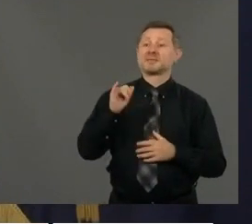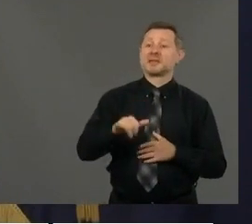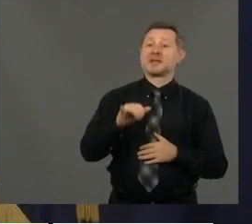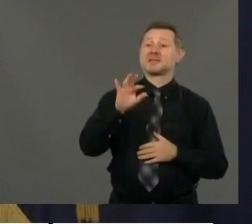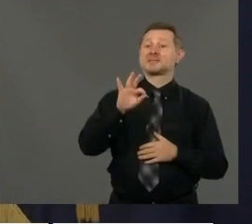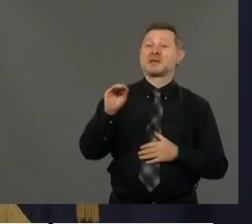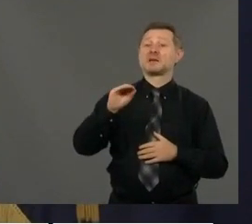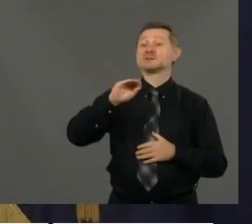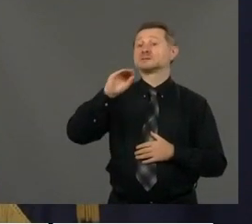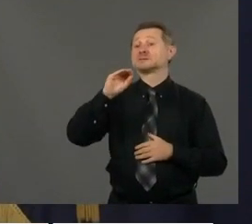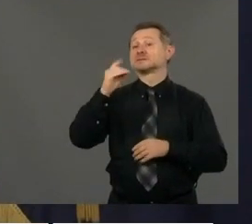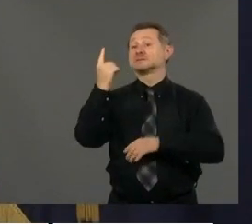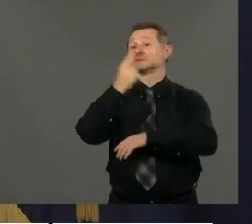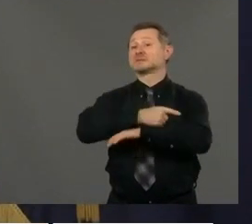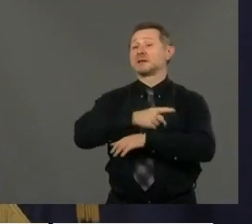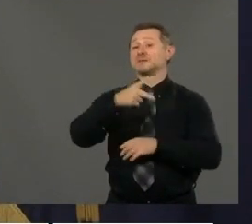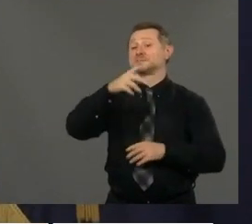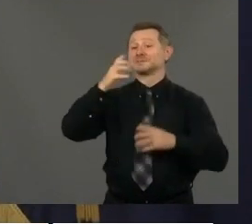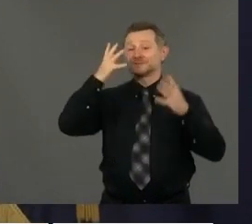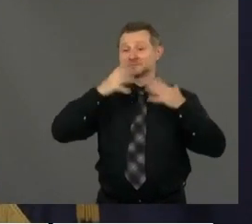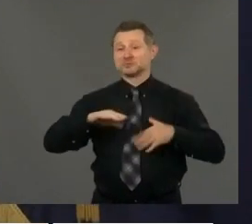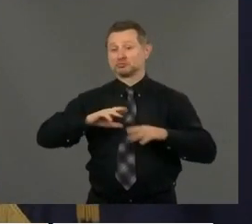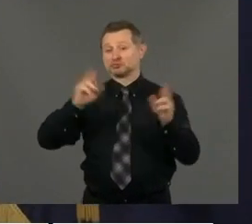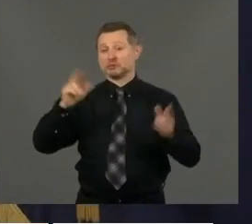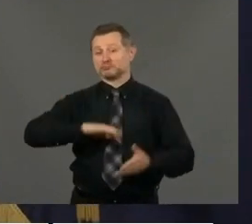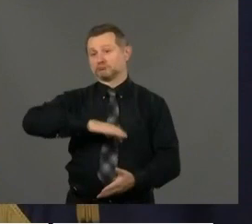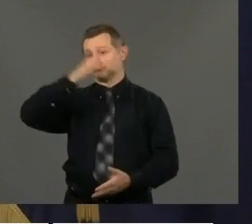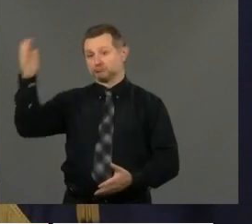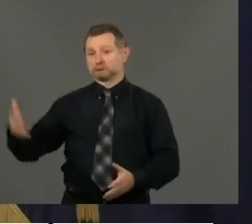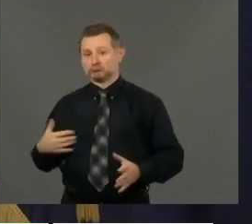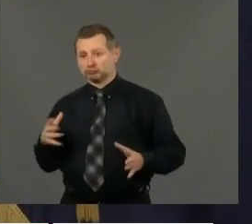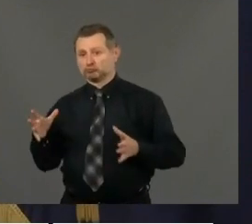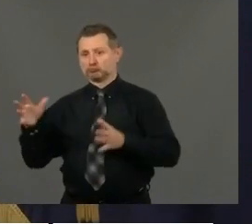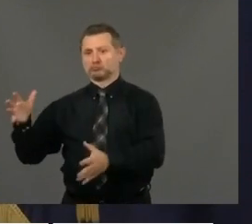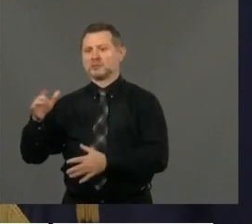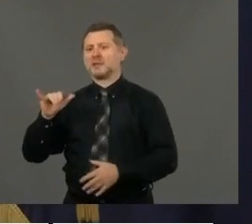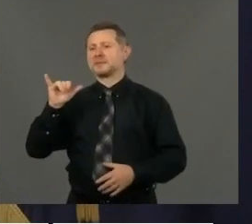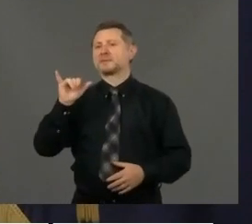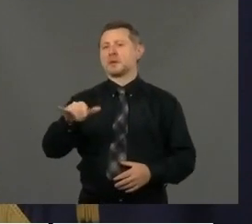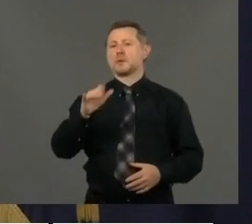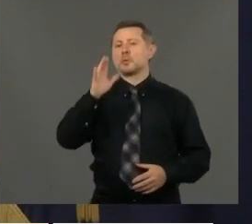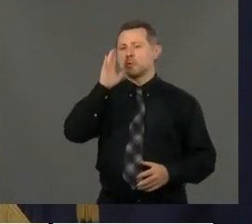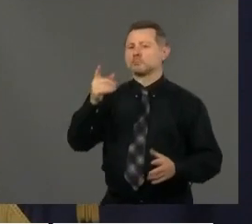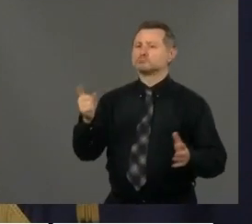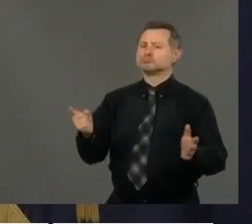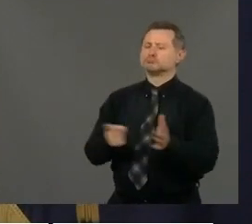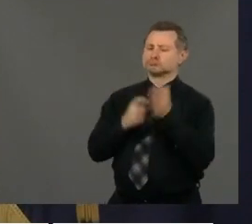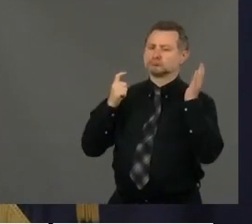TO MANUFACTURE GOWNS AND ONE STATE HAS THE CAPACITY TO